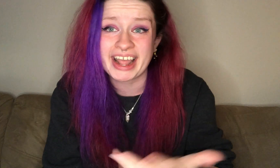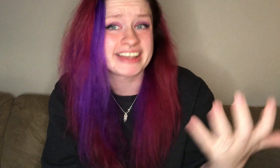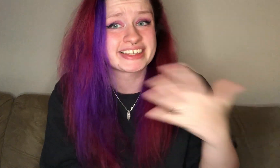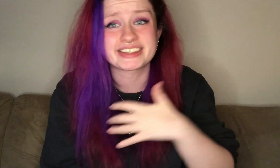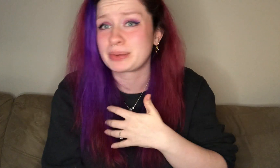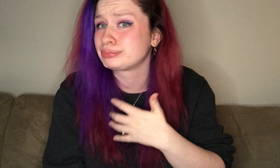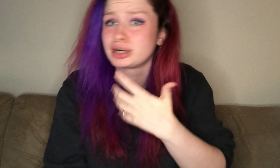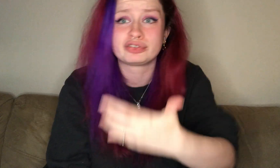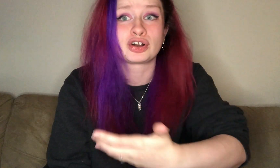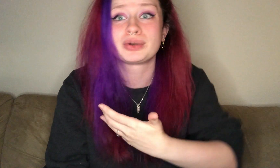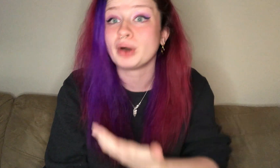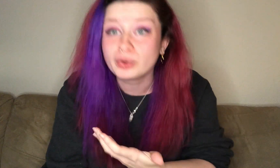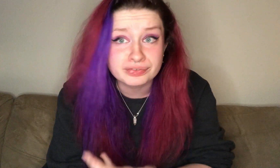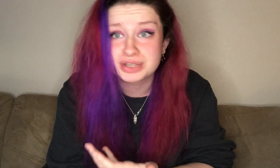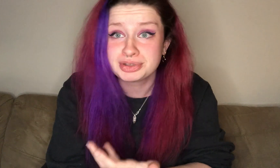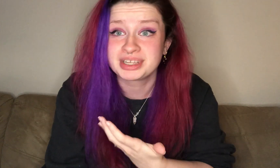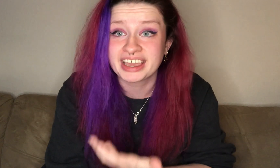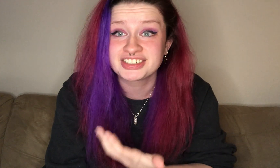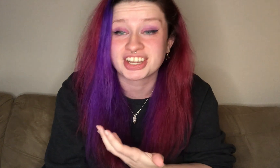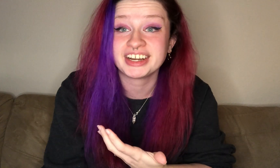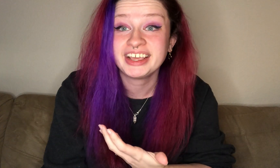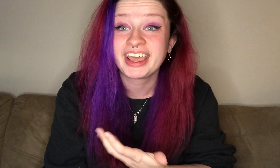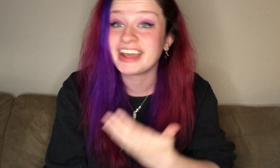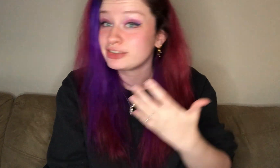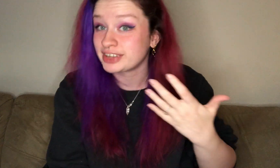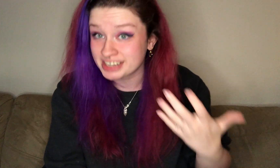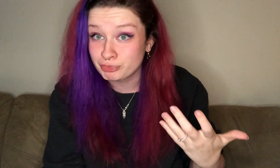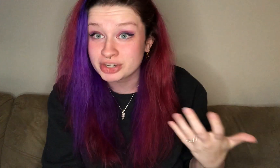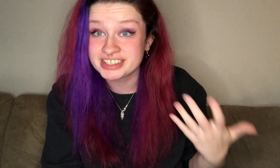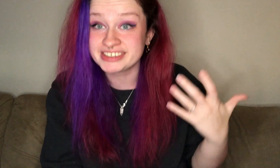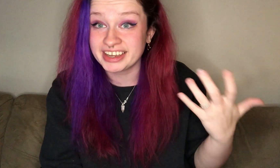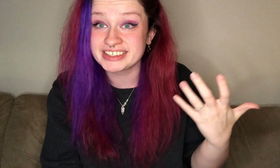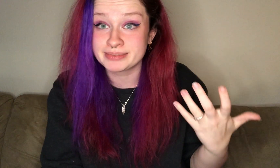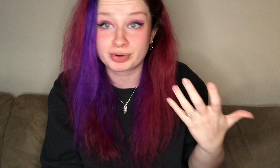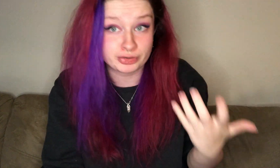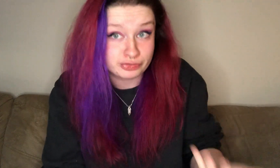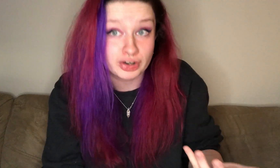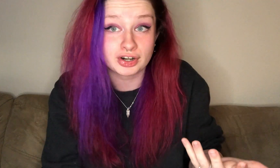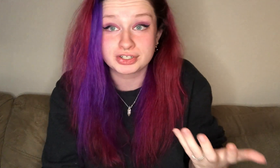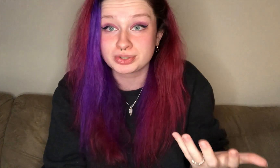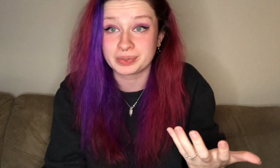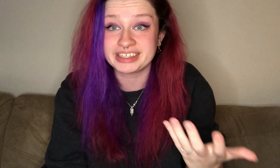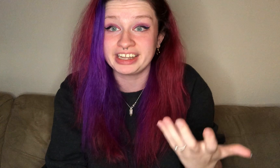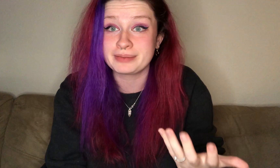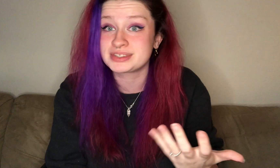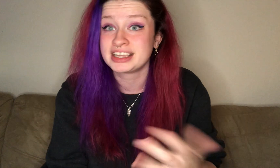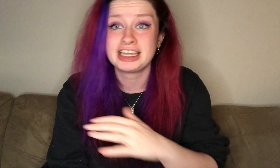ask us our preferred mode of communication and if a deaf person does prefer to read lips